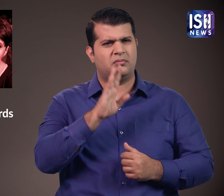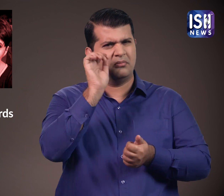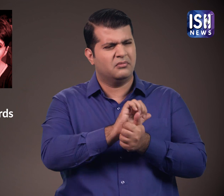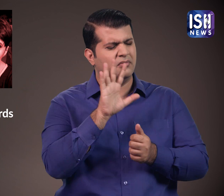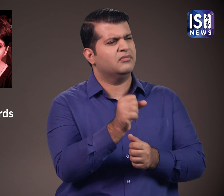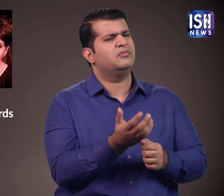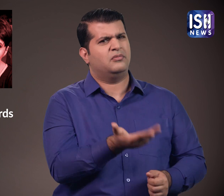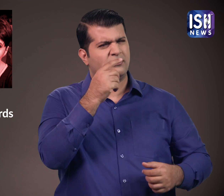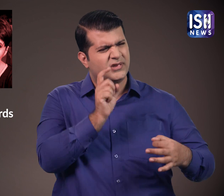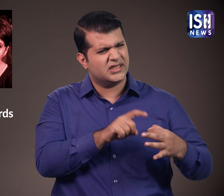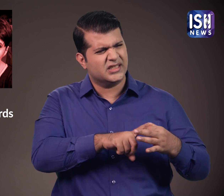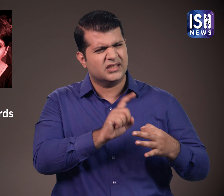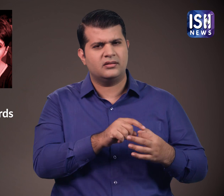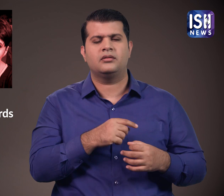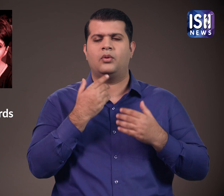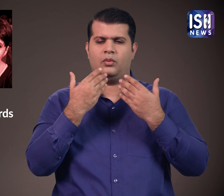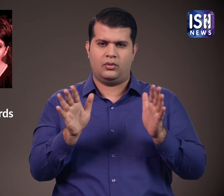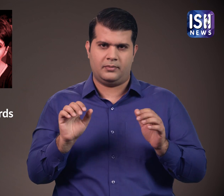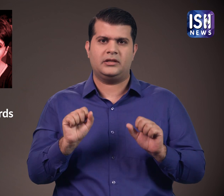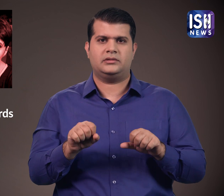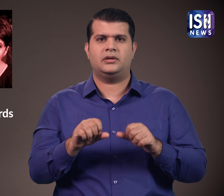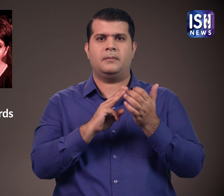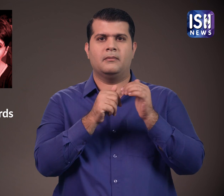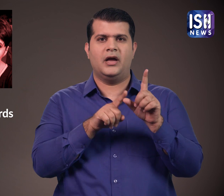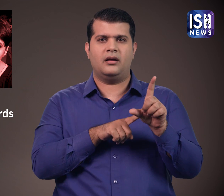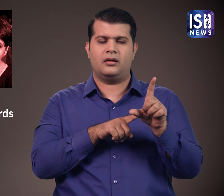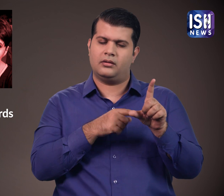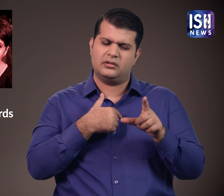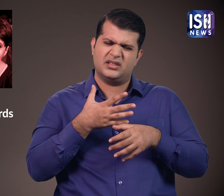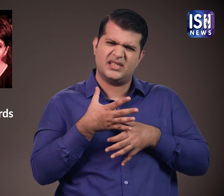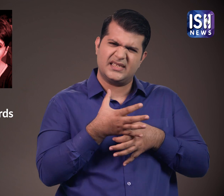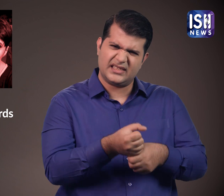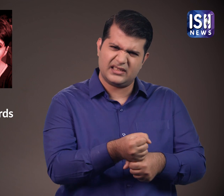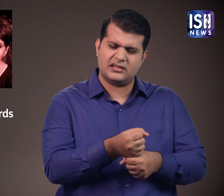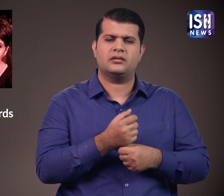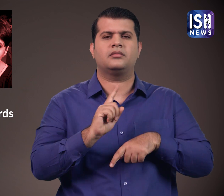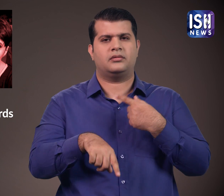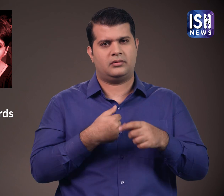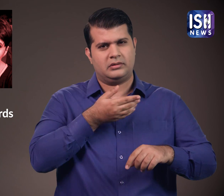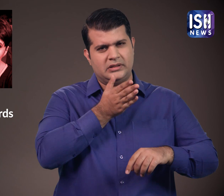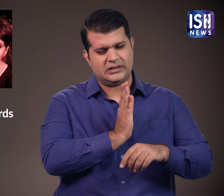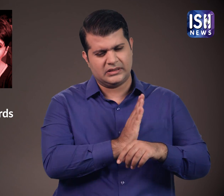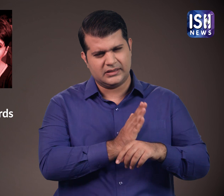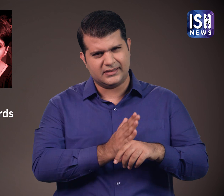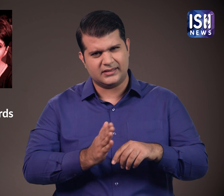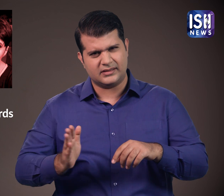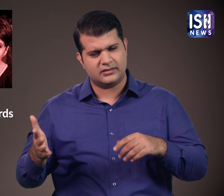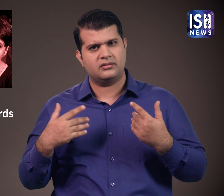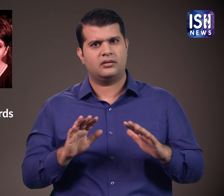After an intense questioning, he confessed to strangling Shraddha and chopping her into pieces.